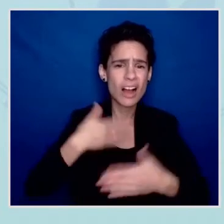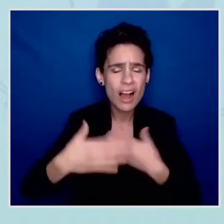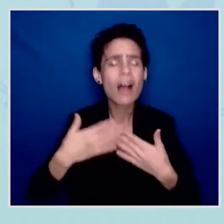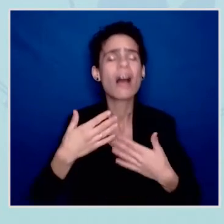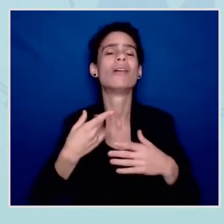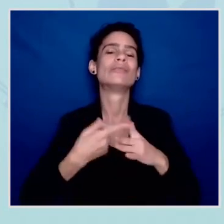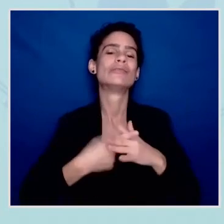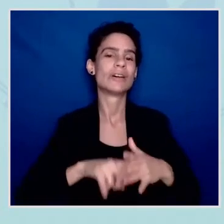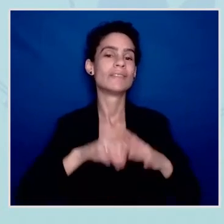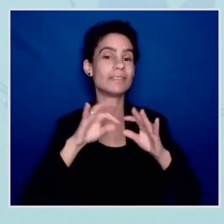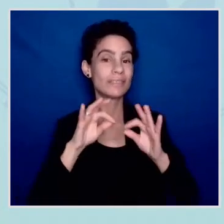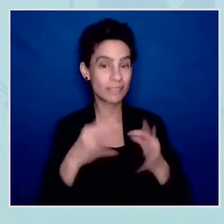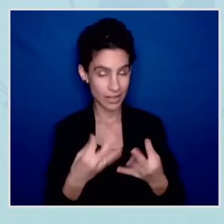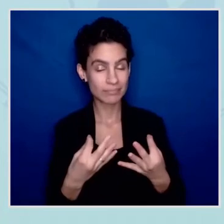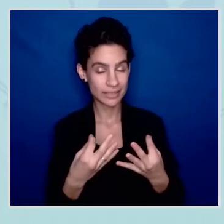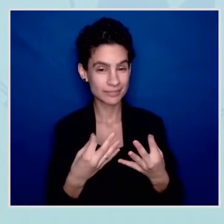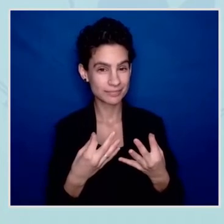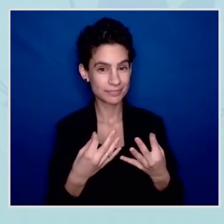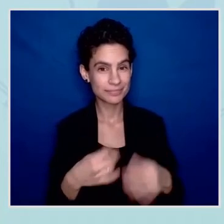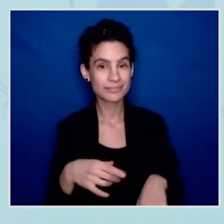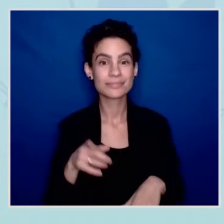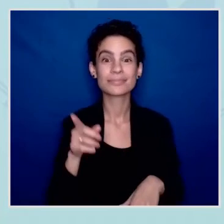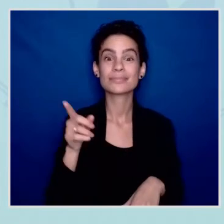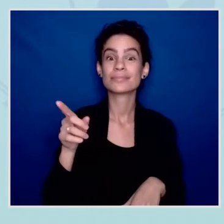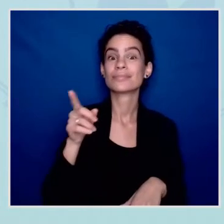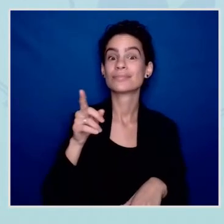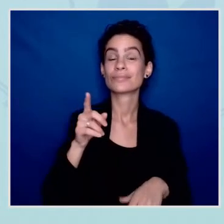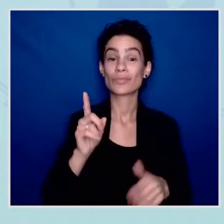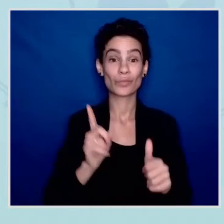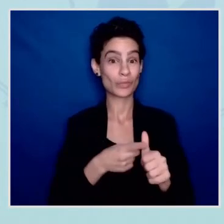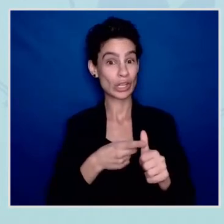OPEN LATE AT NIGHT.